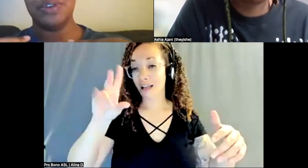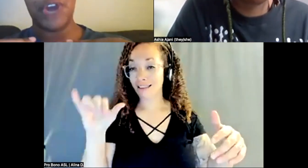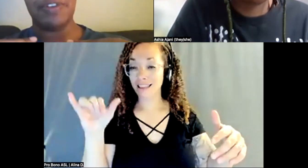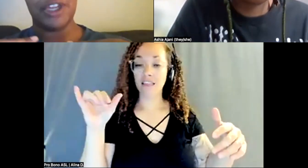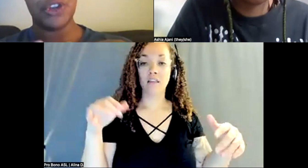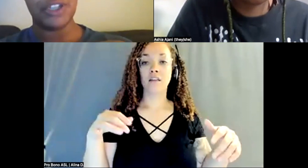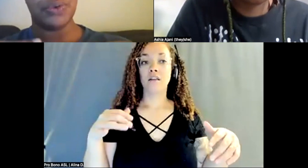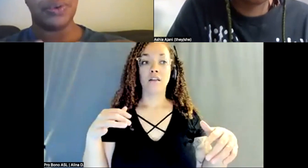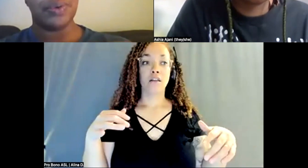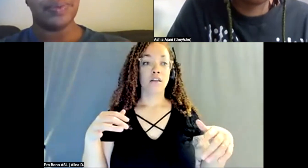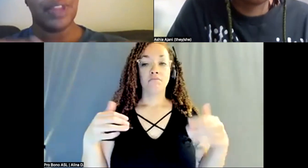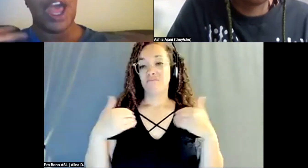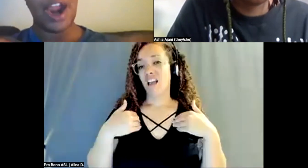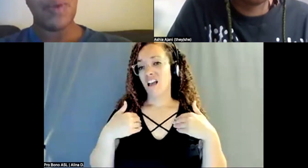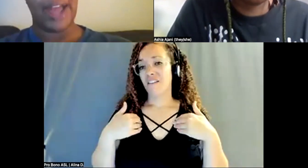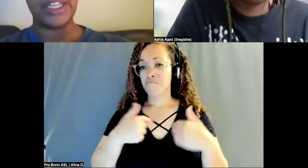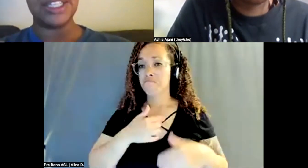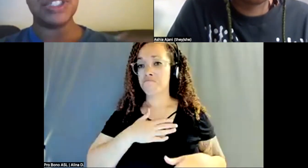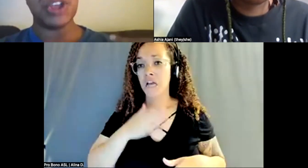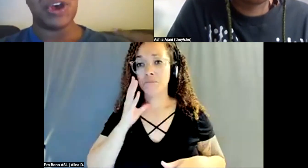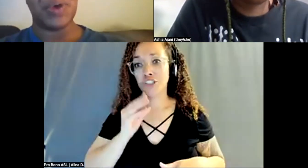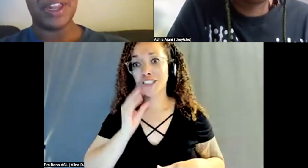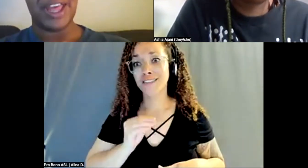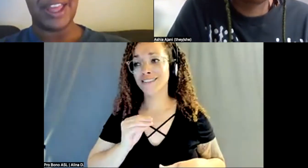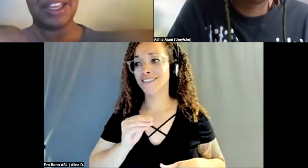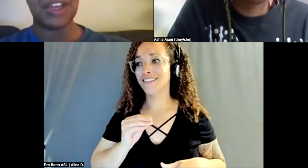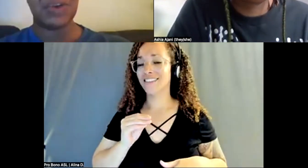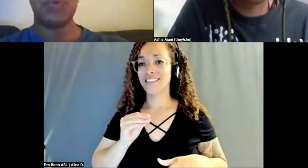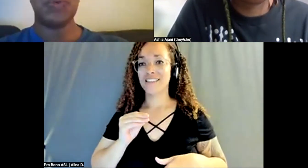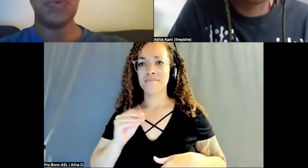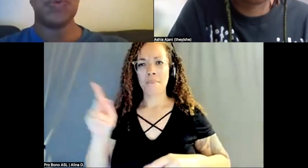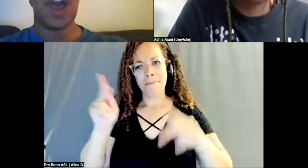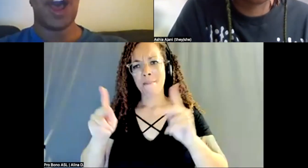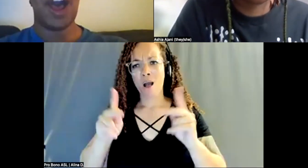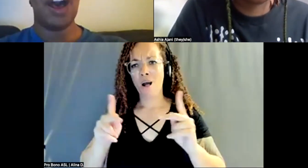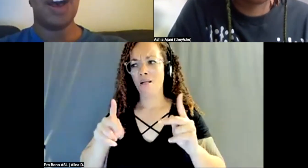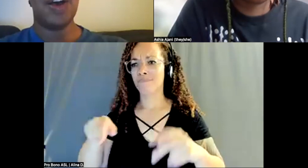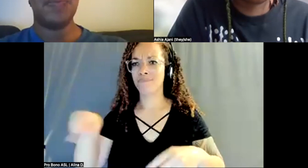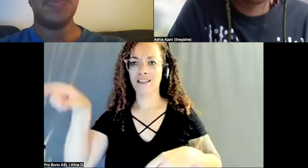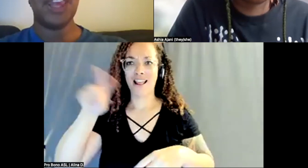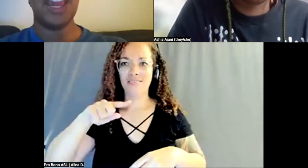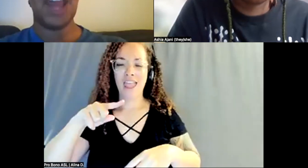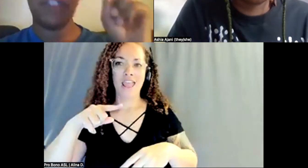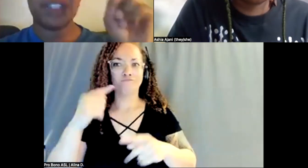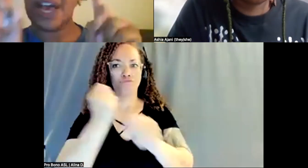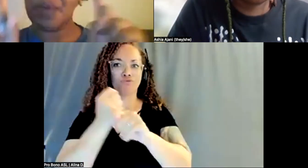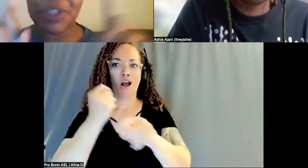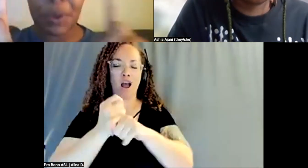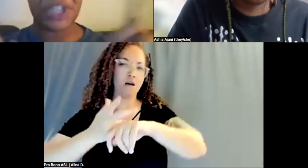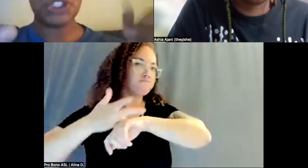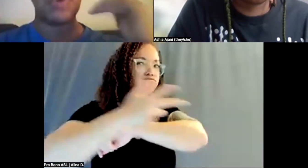driving their trucks through our rallies is so it like… and obviously, it's not one-to-one ratio,